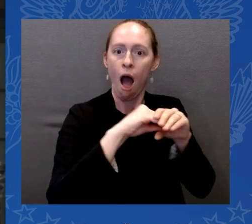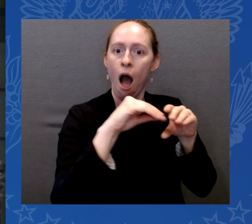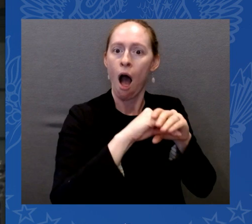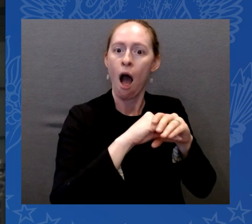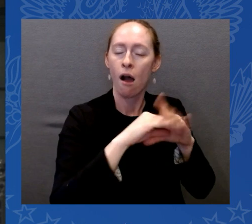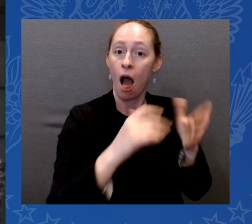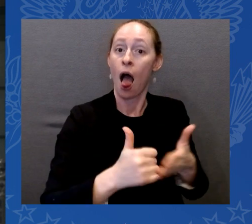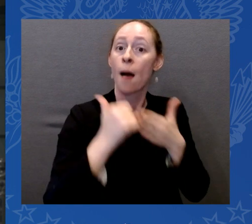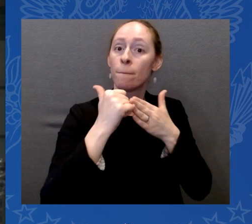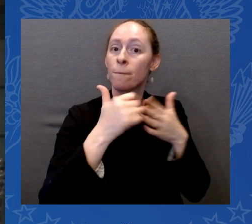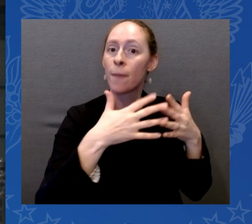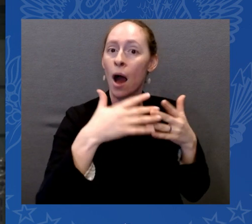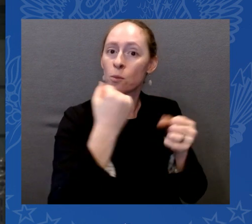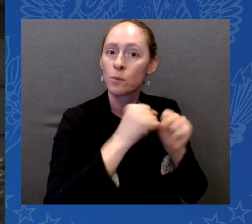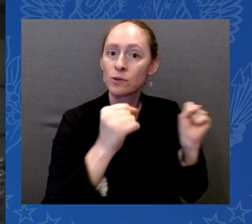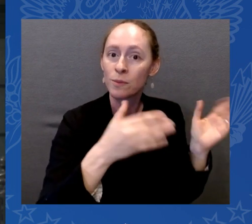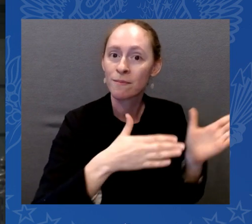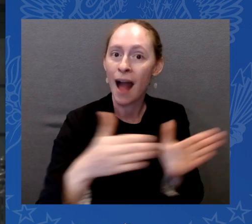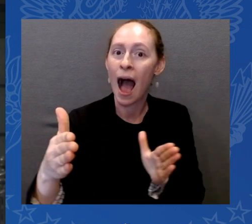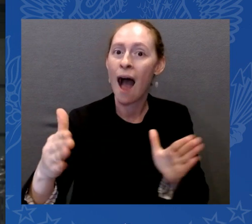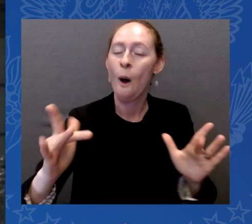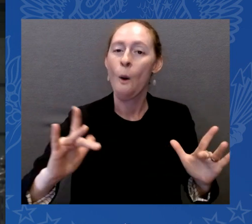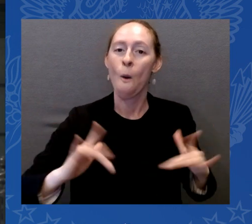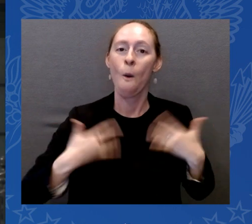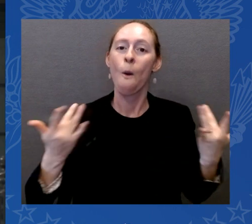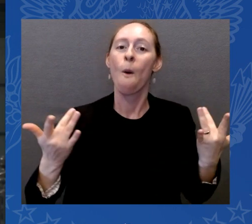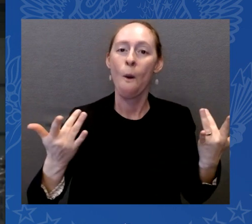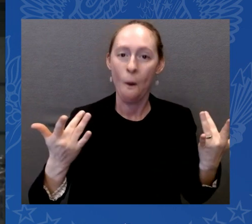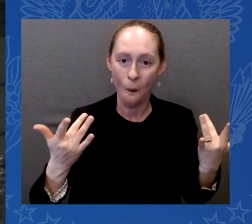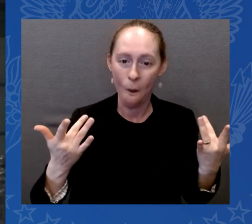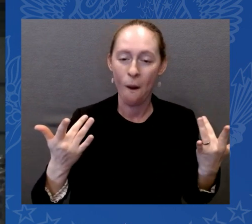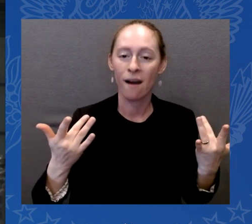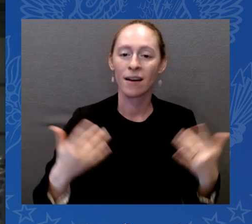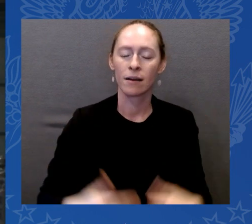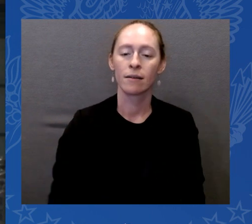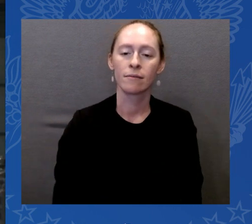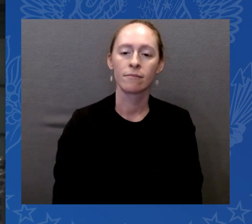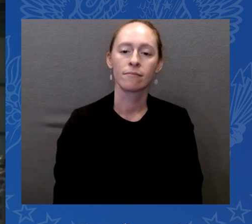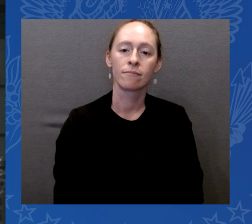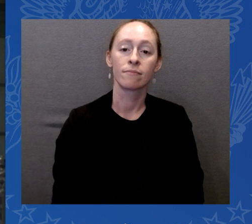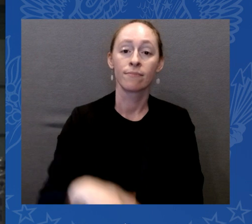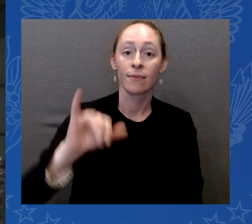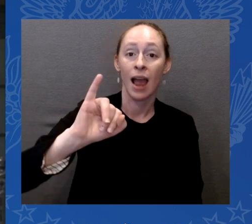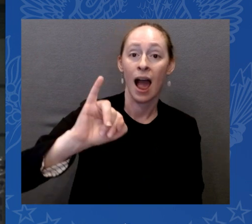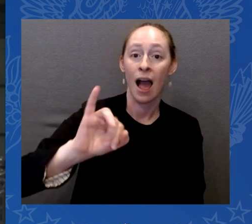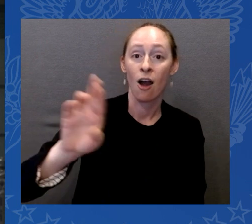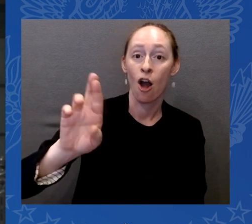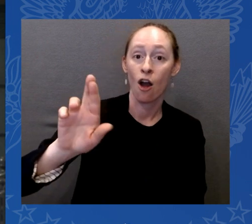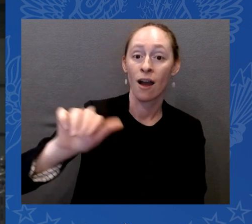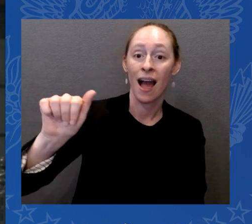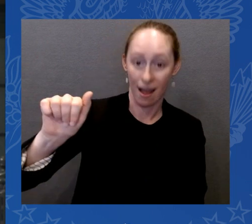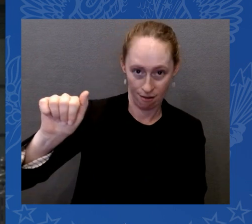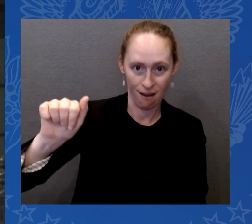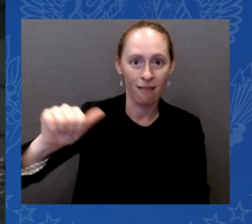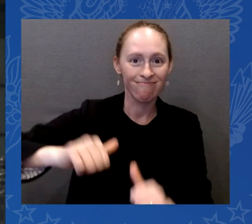And this new law also locks in place -- the one we're passing -- we passed a couple -- a month ago -- the one we're here for today.